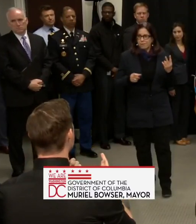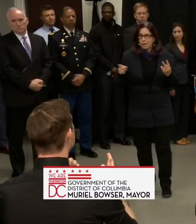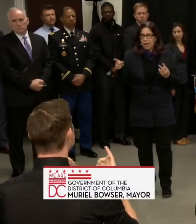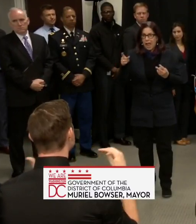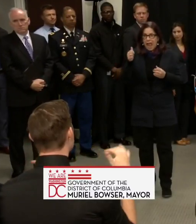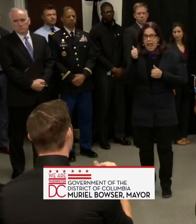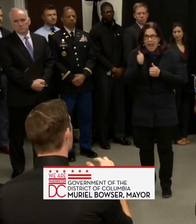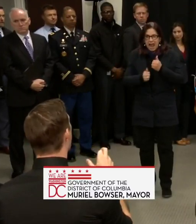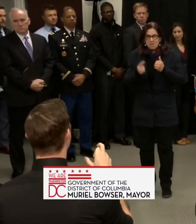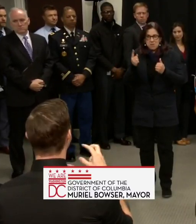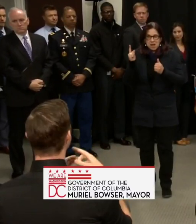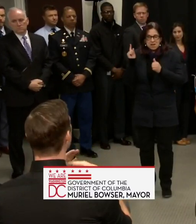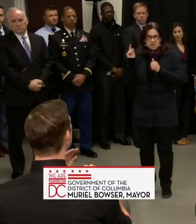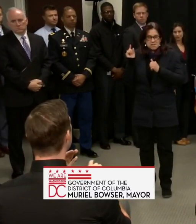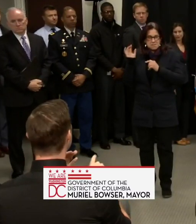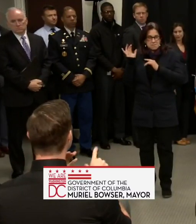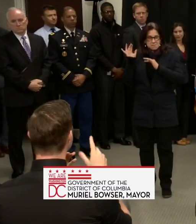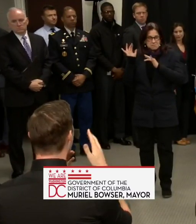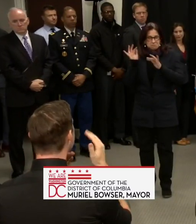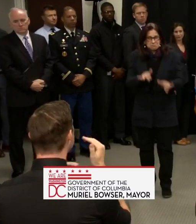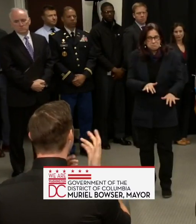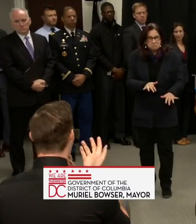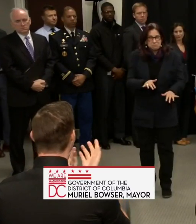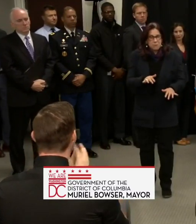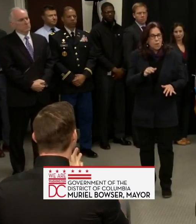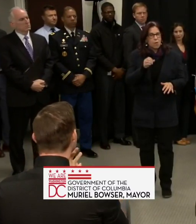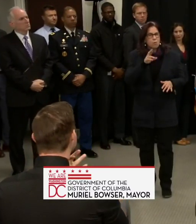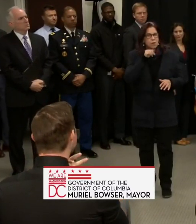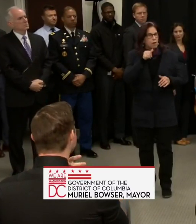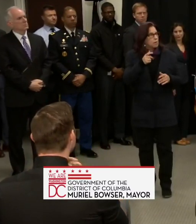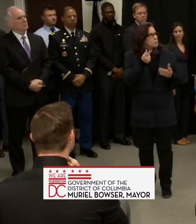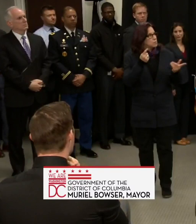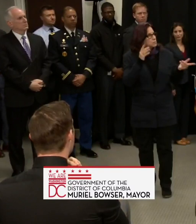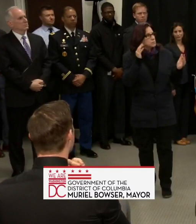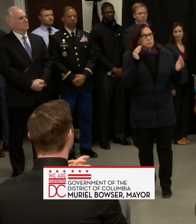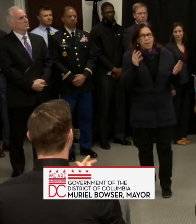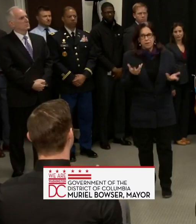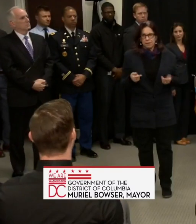YOU LOOKING FOR? >> MAYOR: WE HAVE NO IDEA, YOU